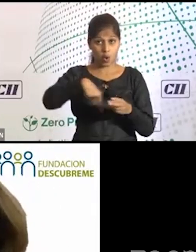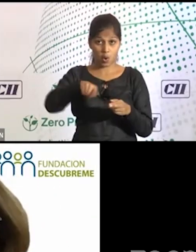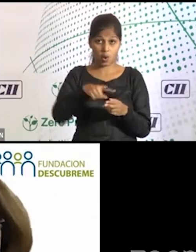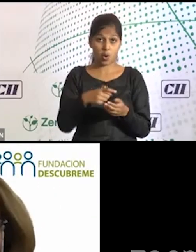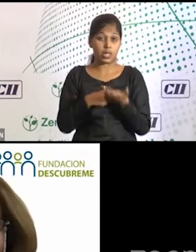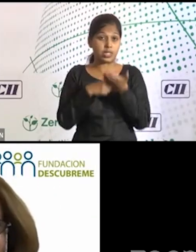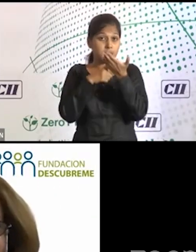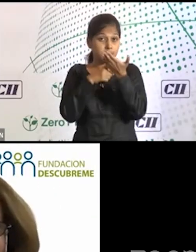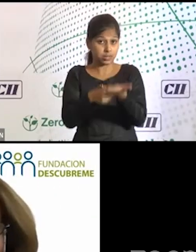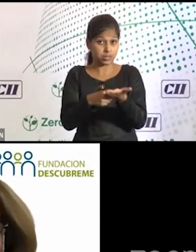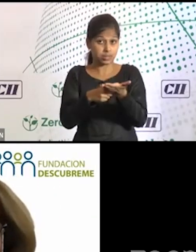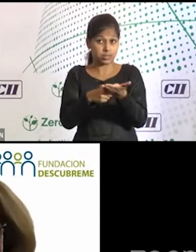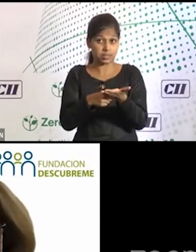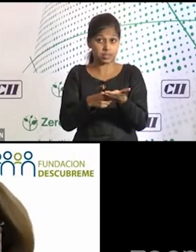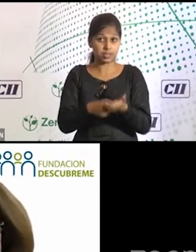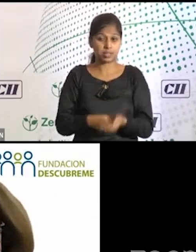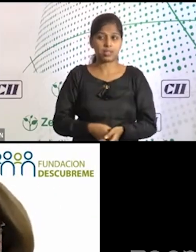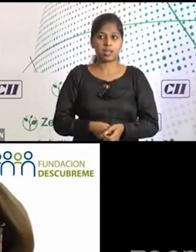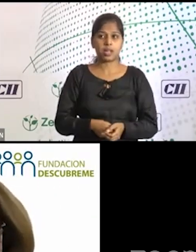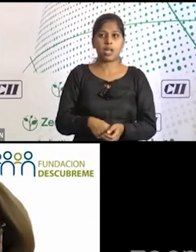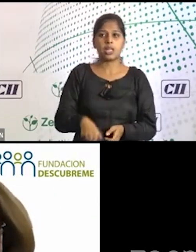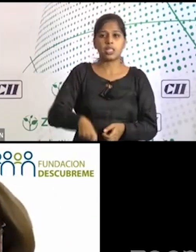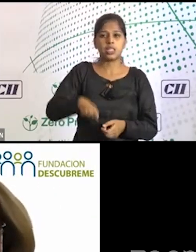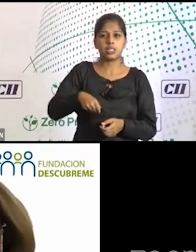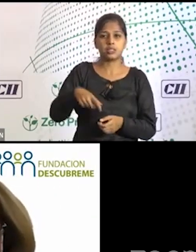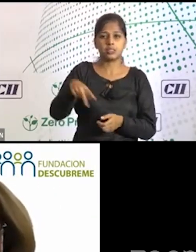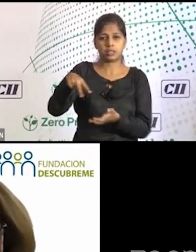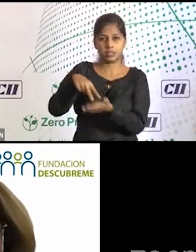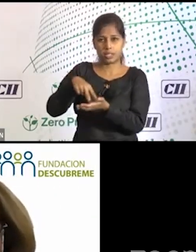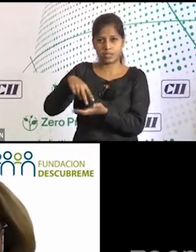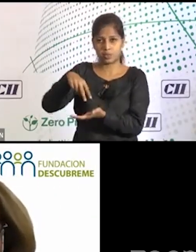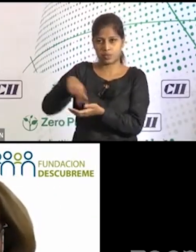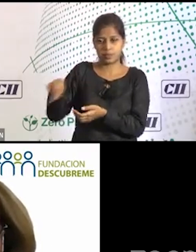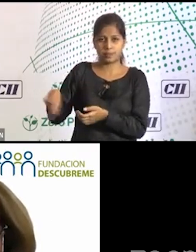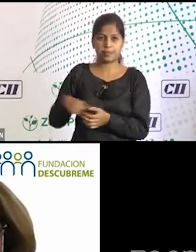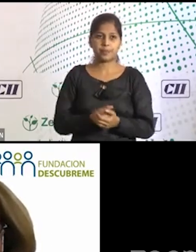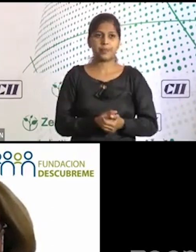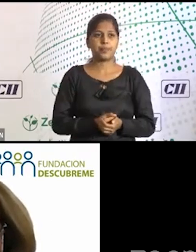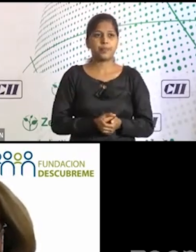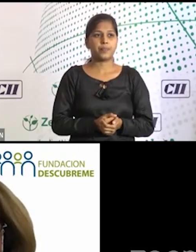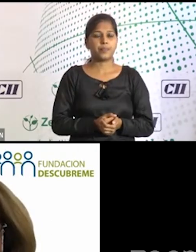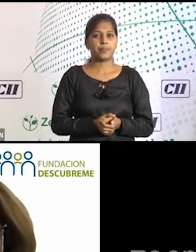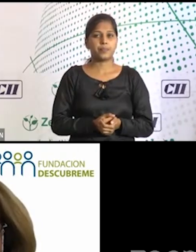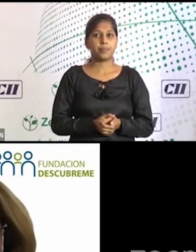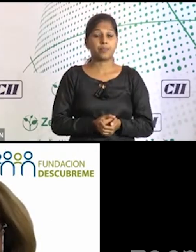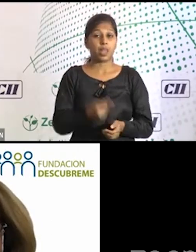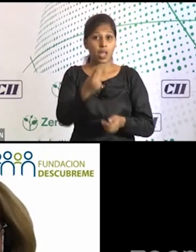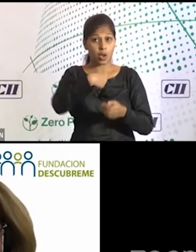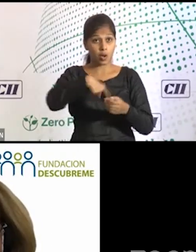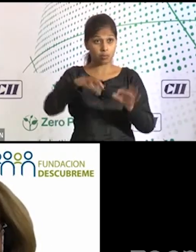your gift bags with you as you descend the stage. We will break for lunch.